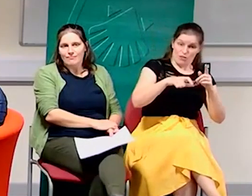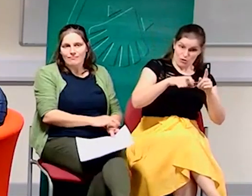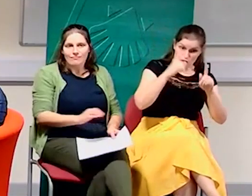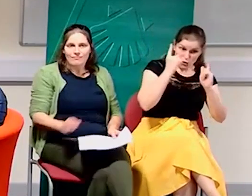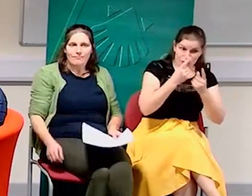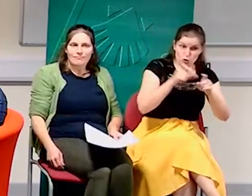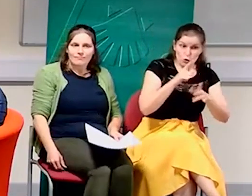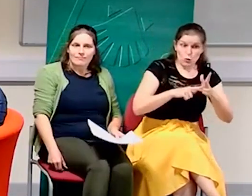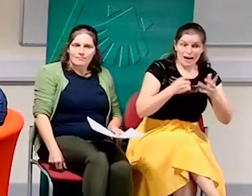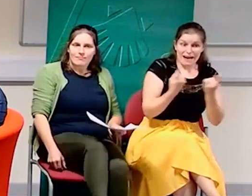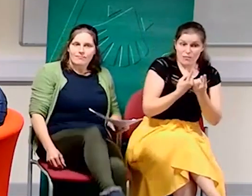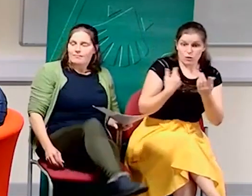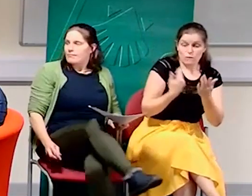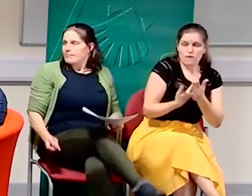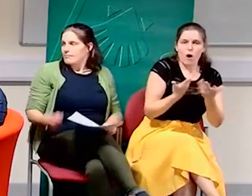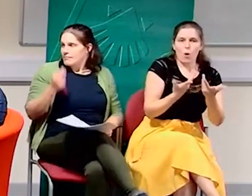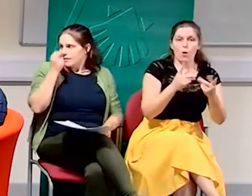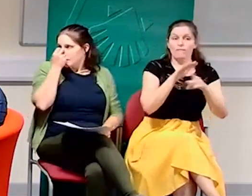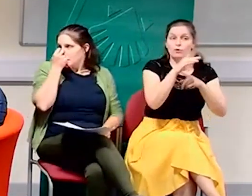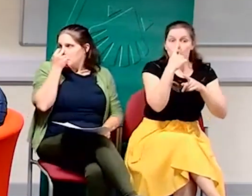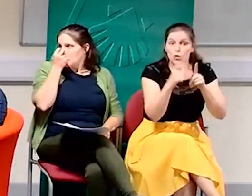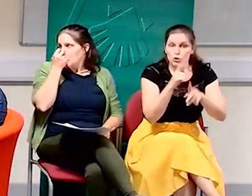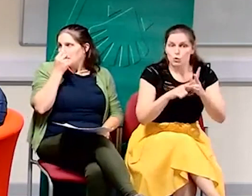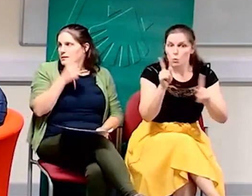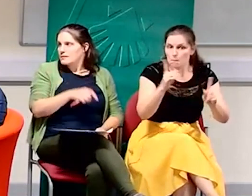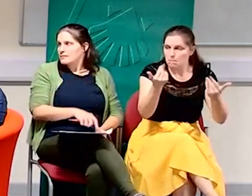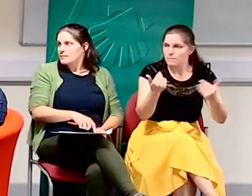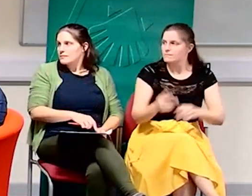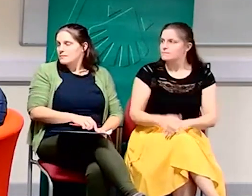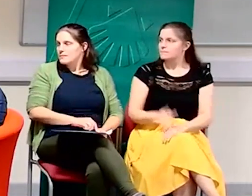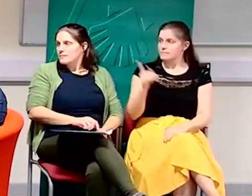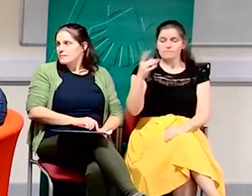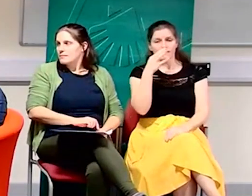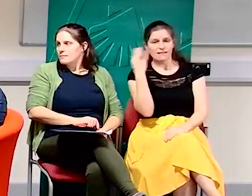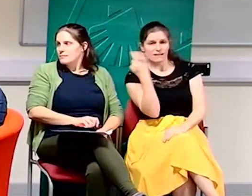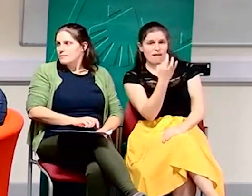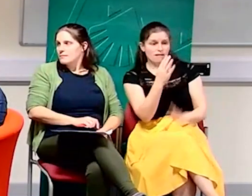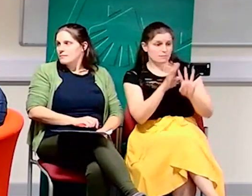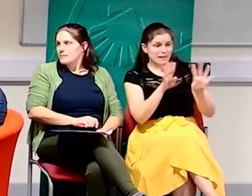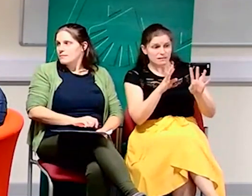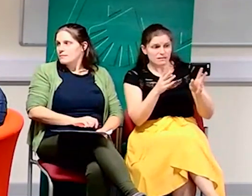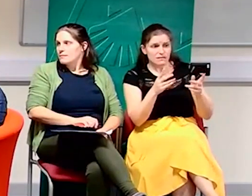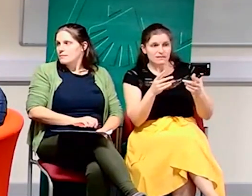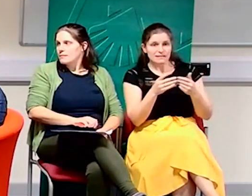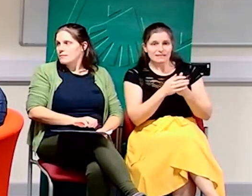panelists think I'm very happy to ask the panel what we could do and might not be fair to ask them